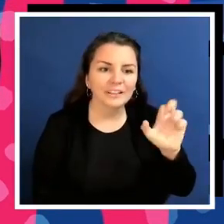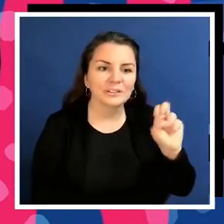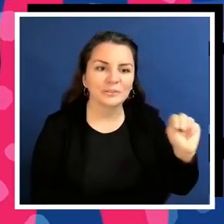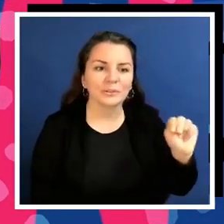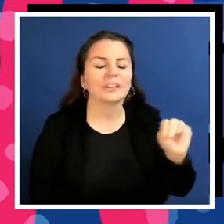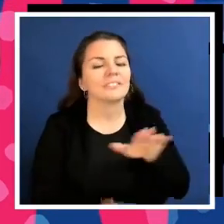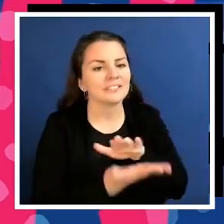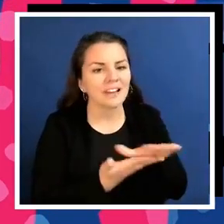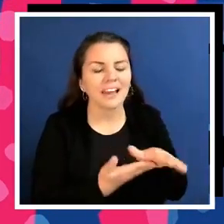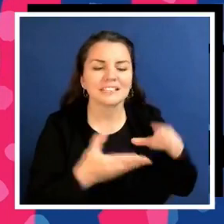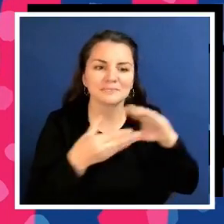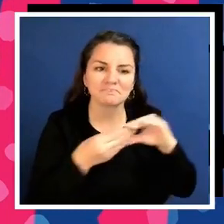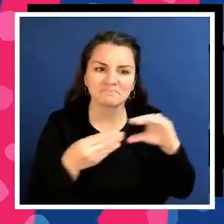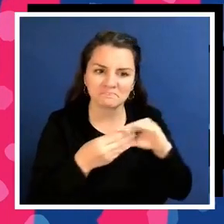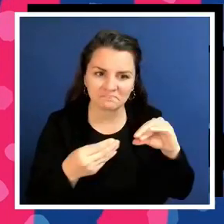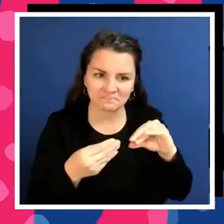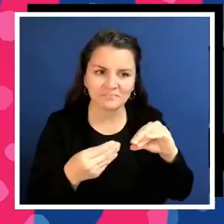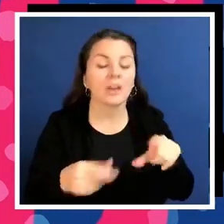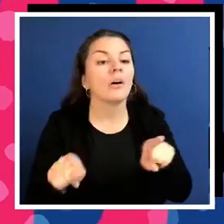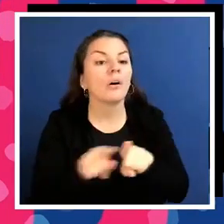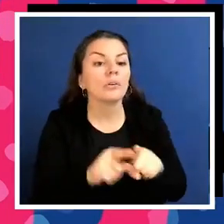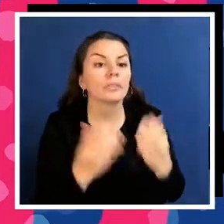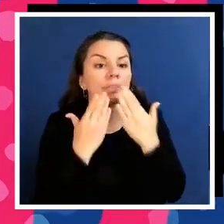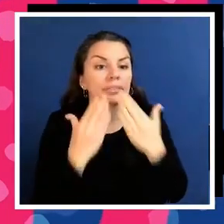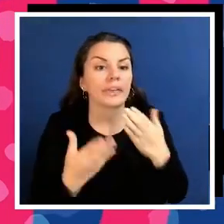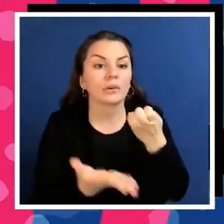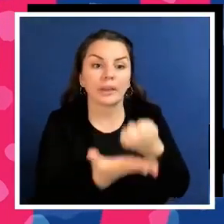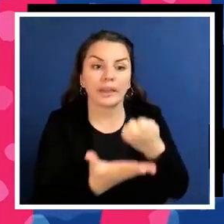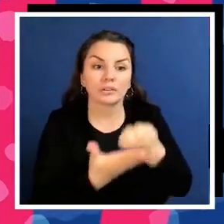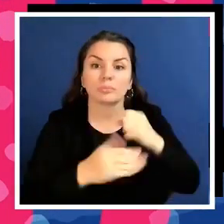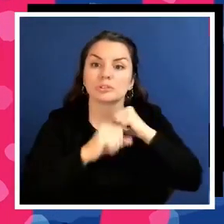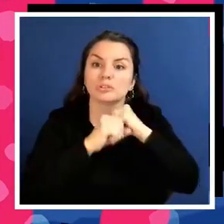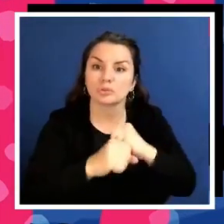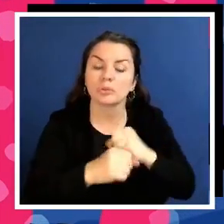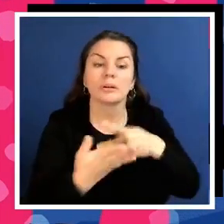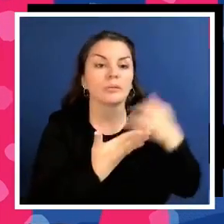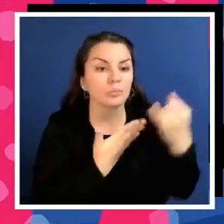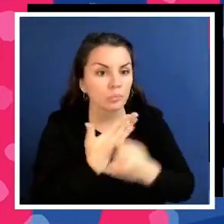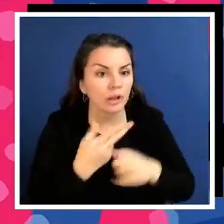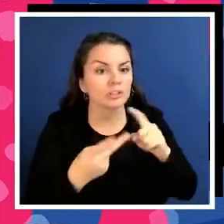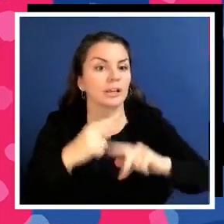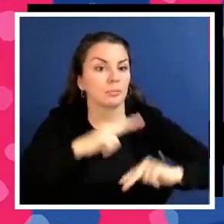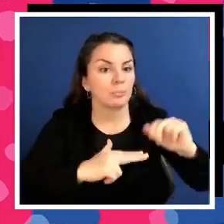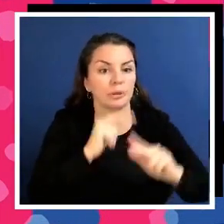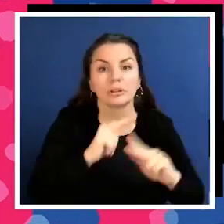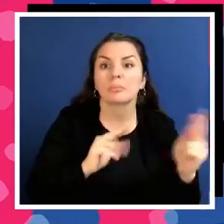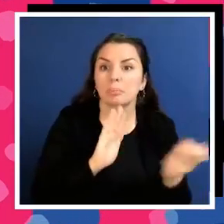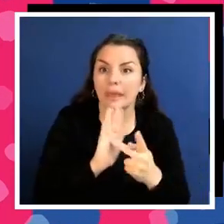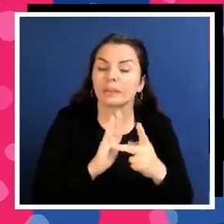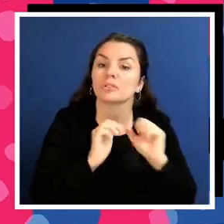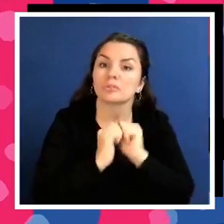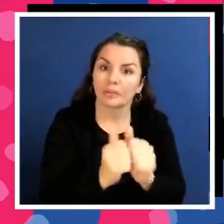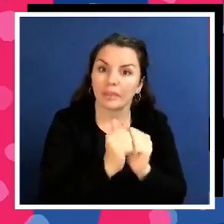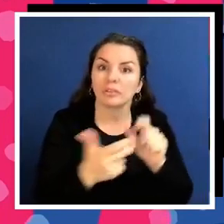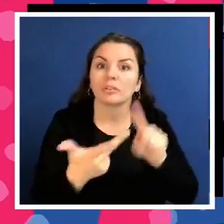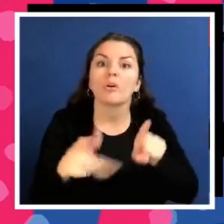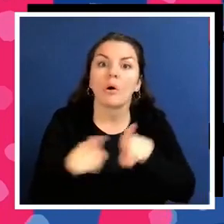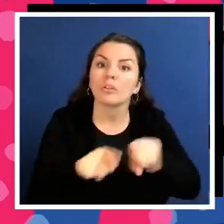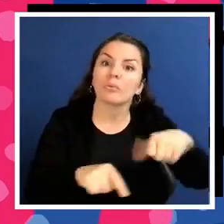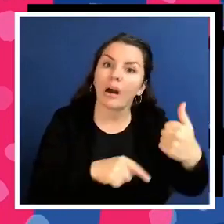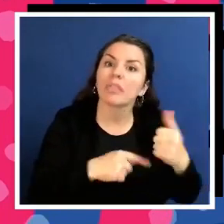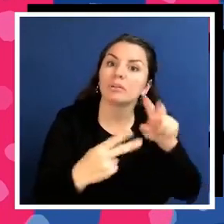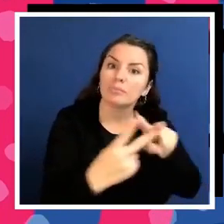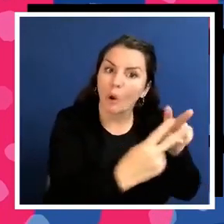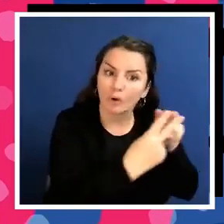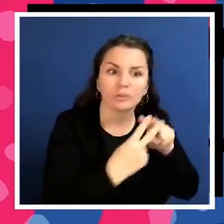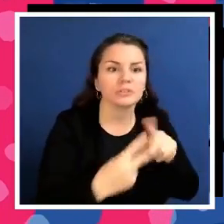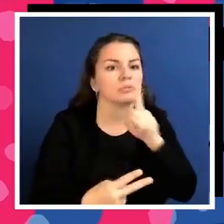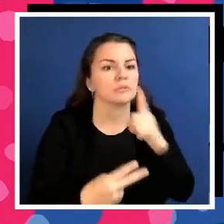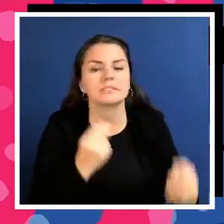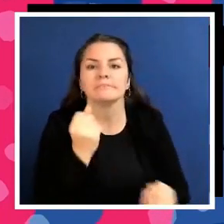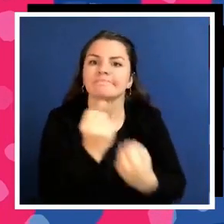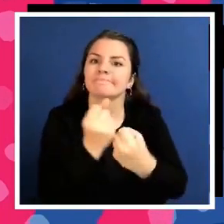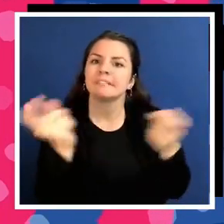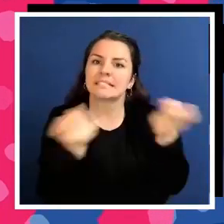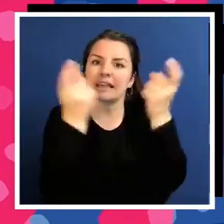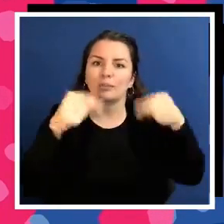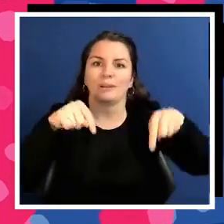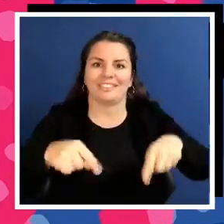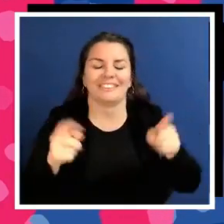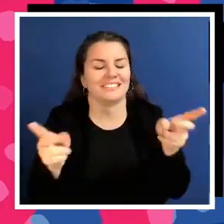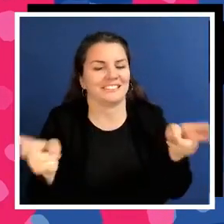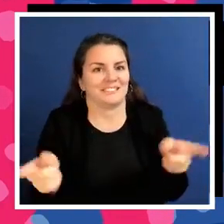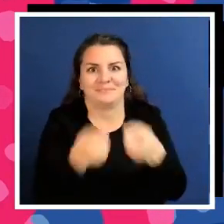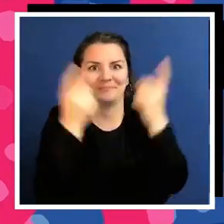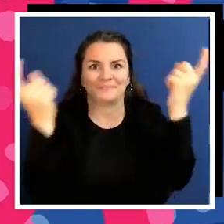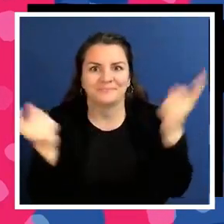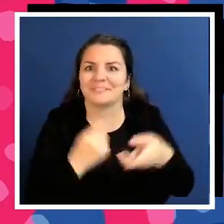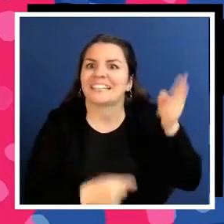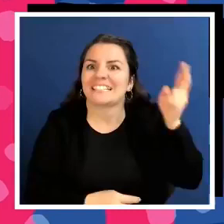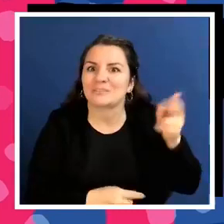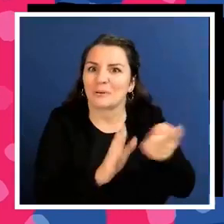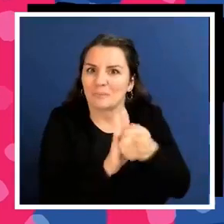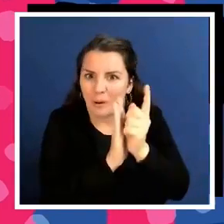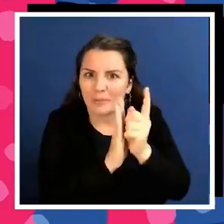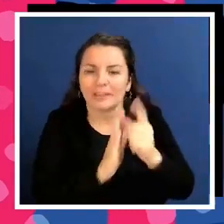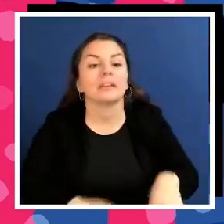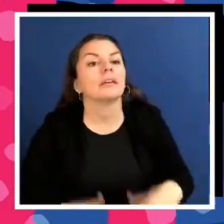SECRETARY JAVIER AACERA.